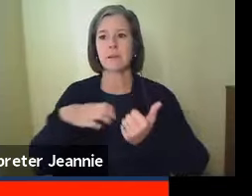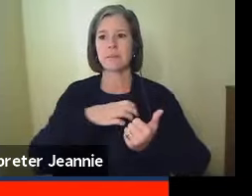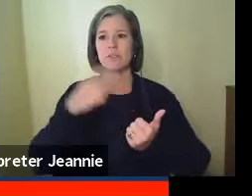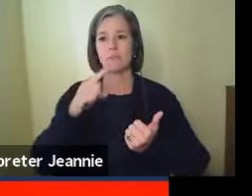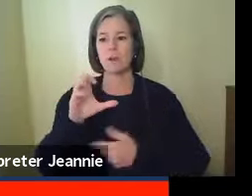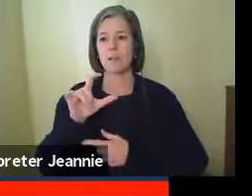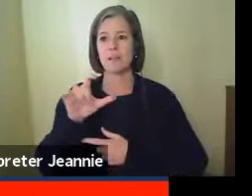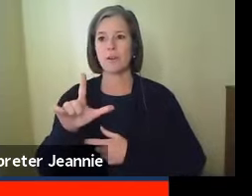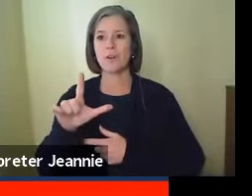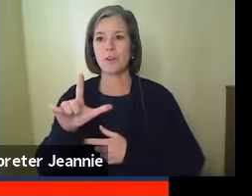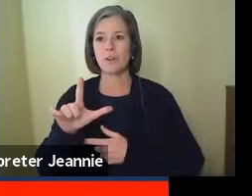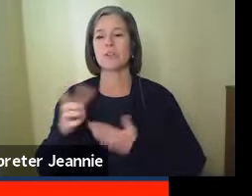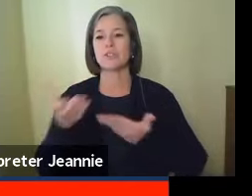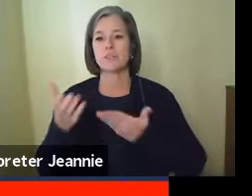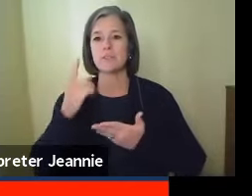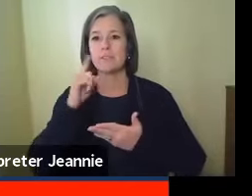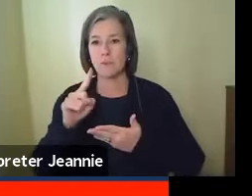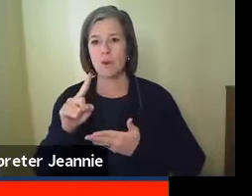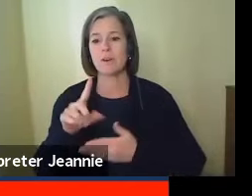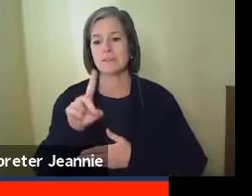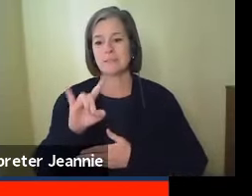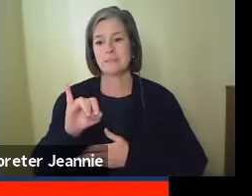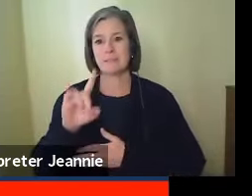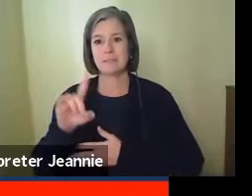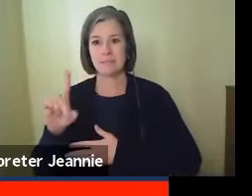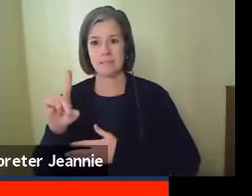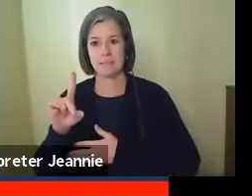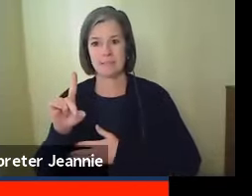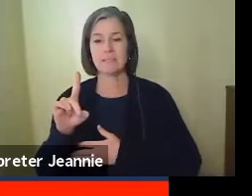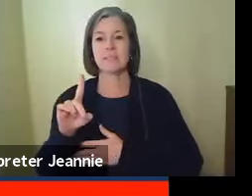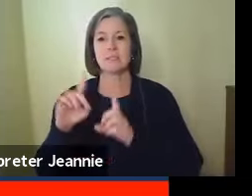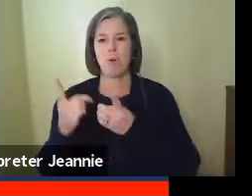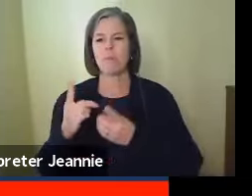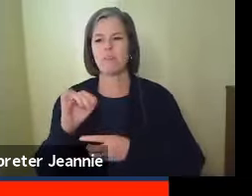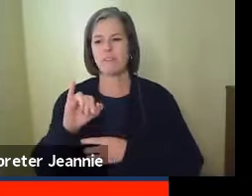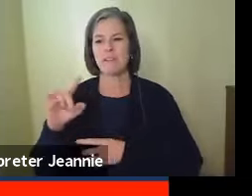at the Department of Developmental Disabilities. We are so fortunate in Tennessee to